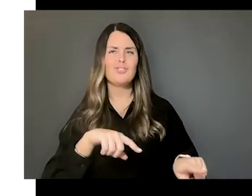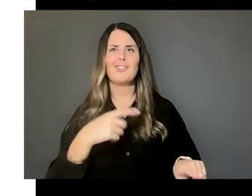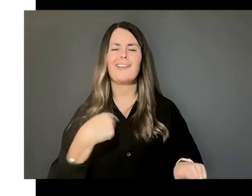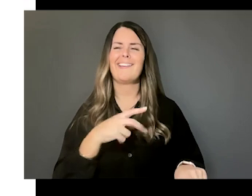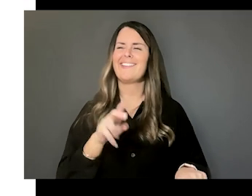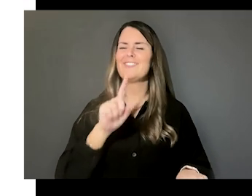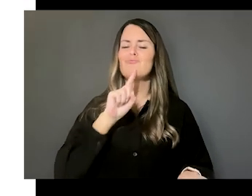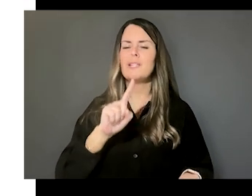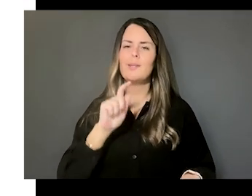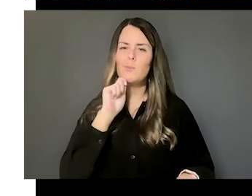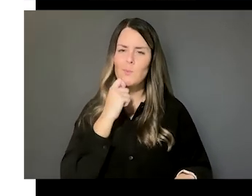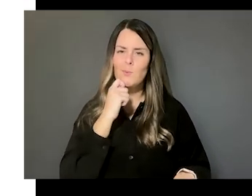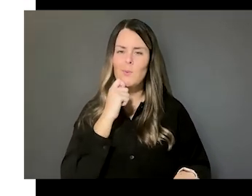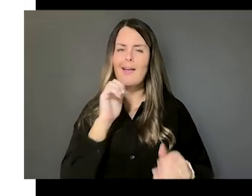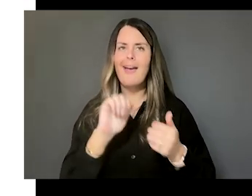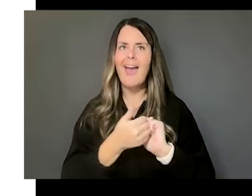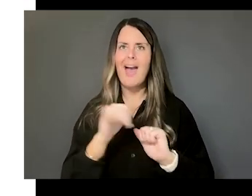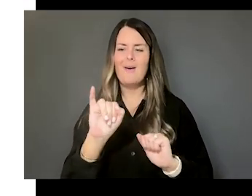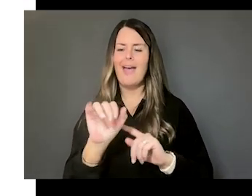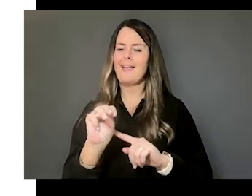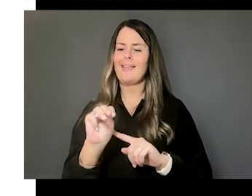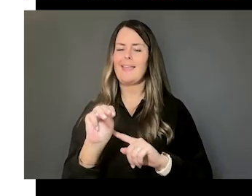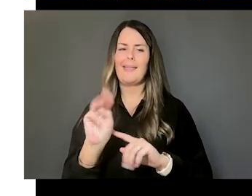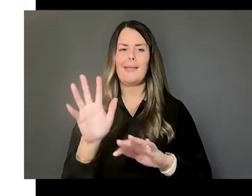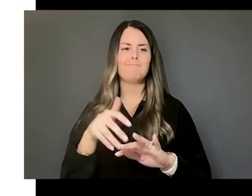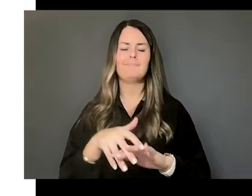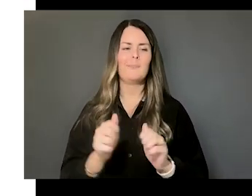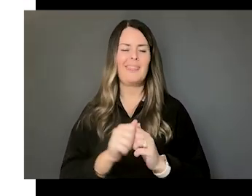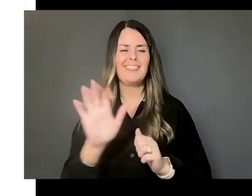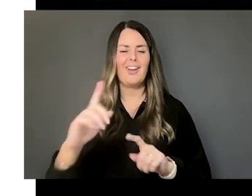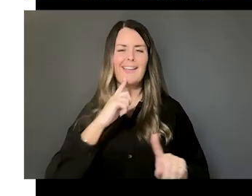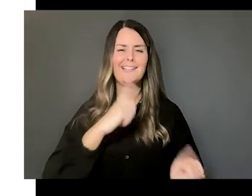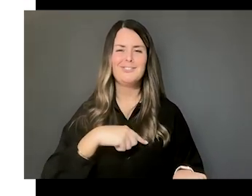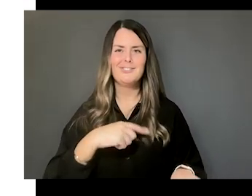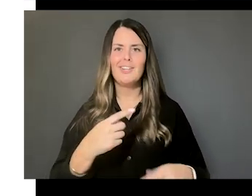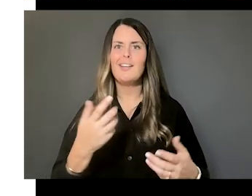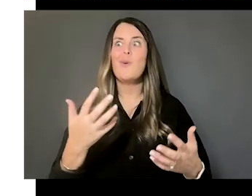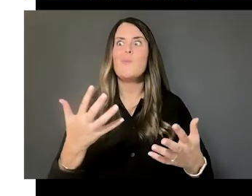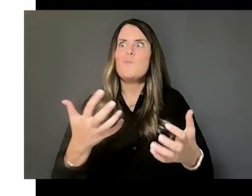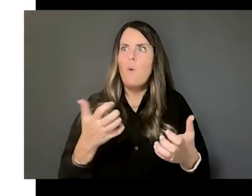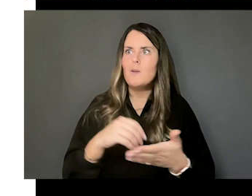how IM ties into that! The thing... you want kids to engage in math. This opportunity is there.